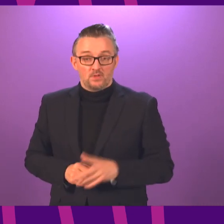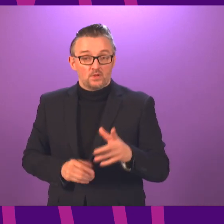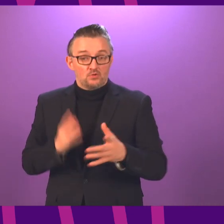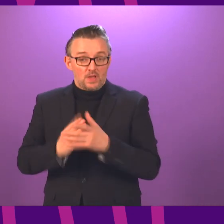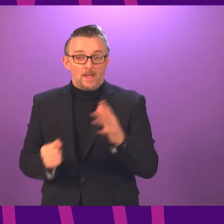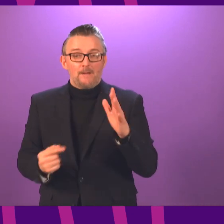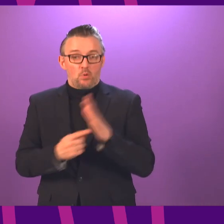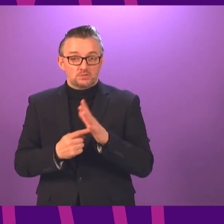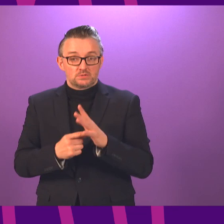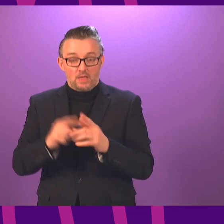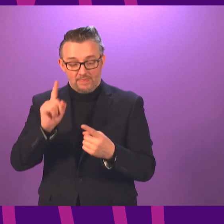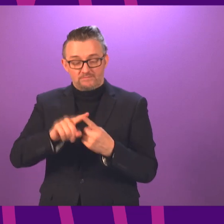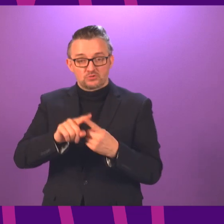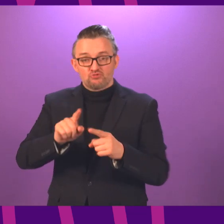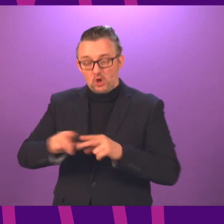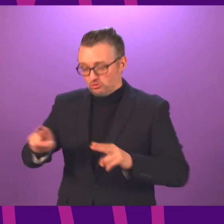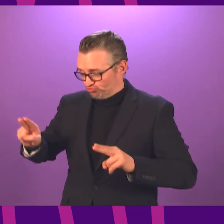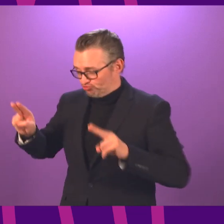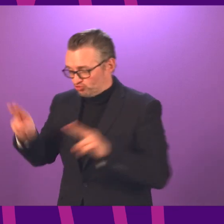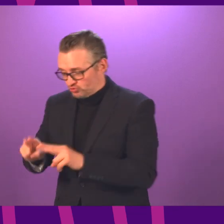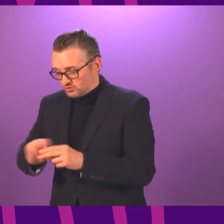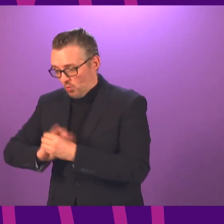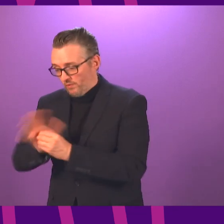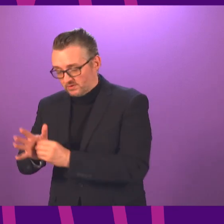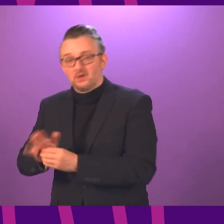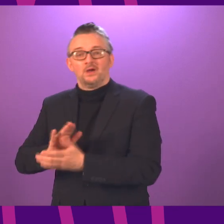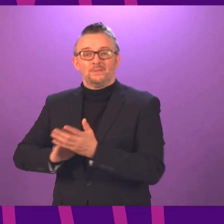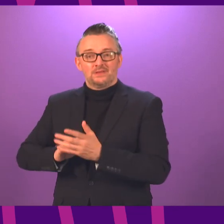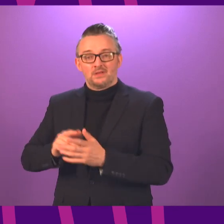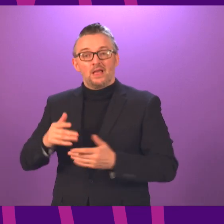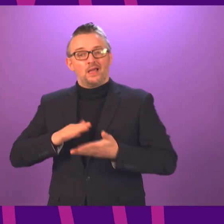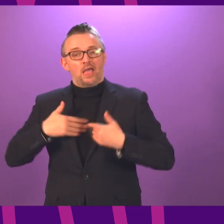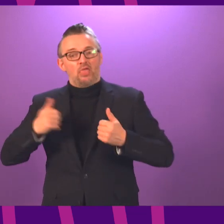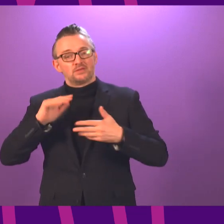of doing the first part, so that we again have a health service that is focused on the